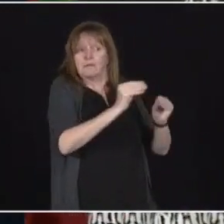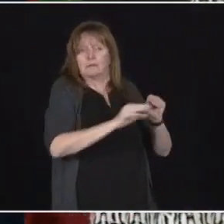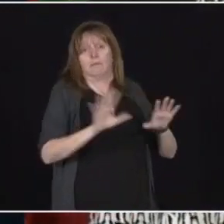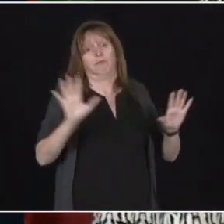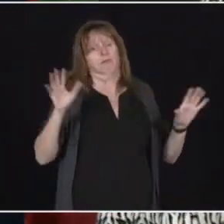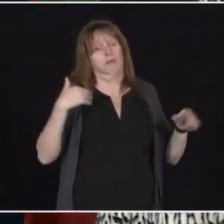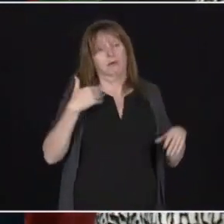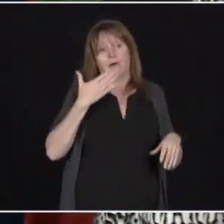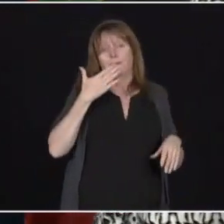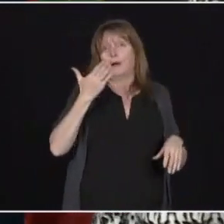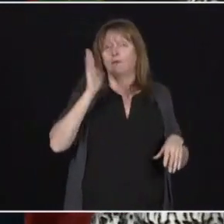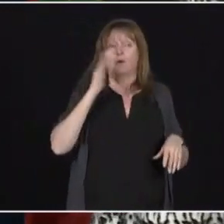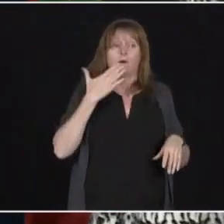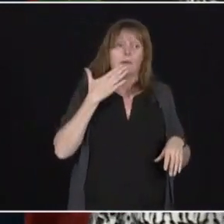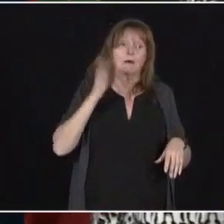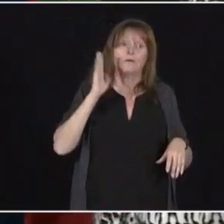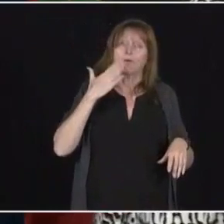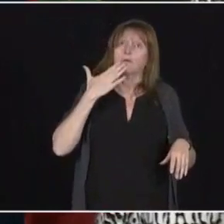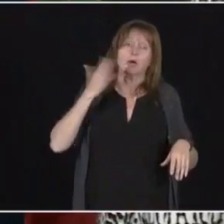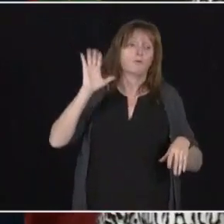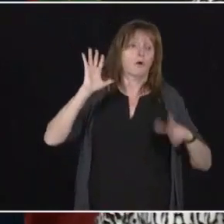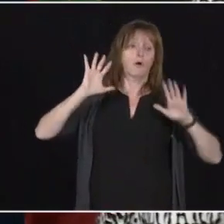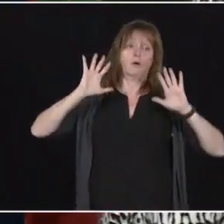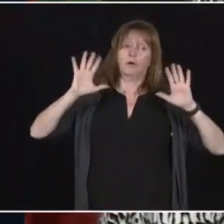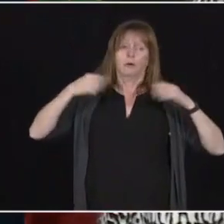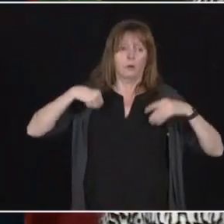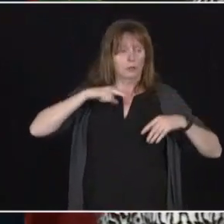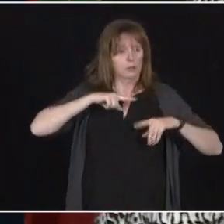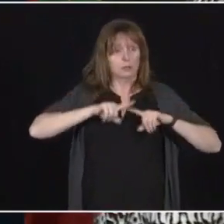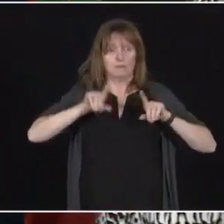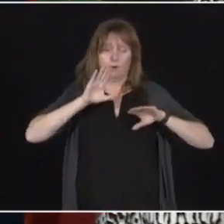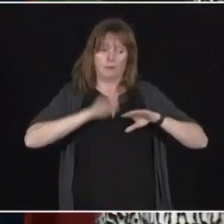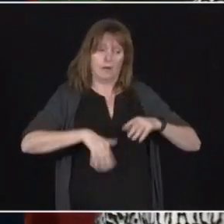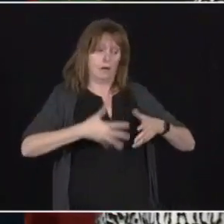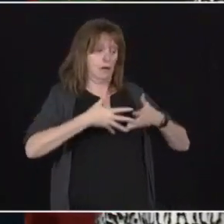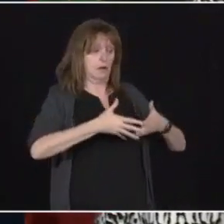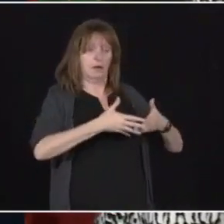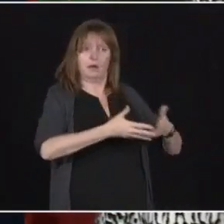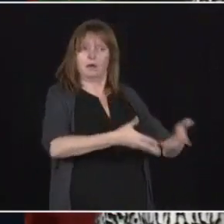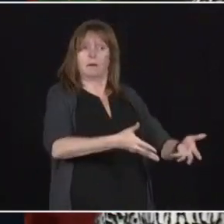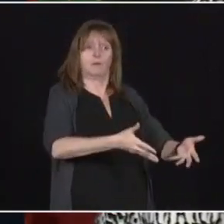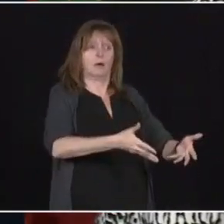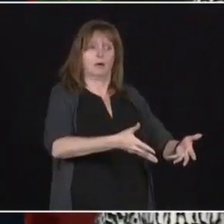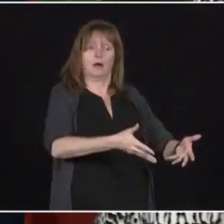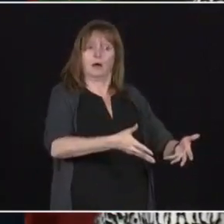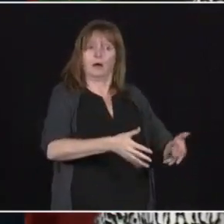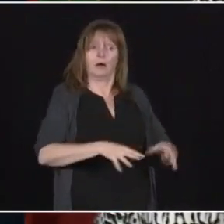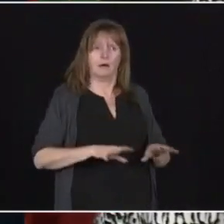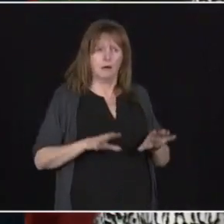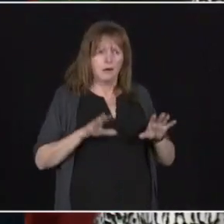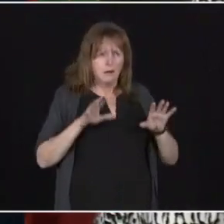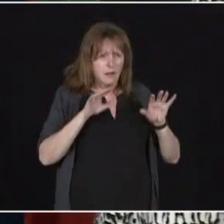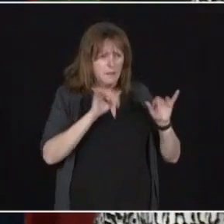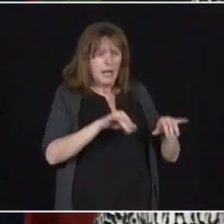And thank God, thank God, that we are different than the United States. We don't have the systemic deep roots that they have had for years.